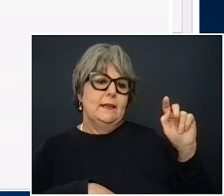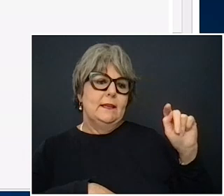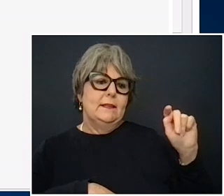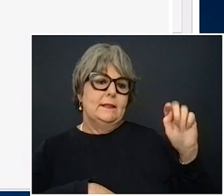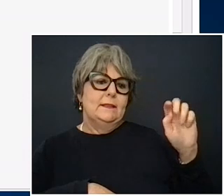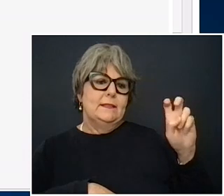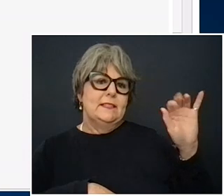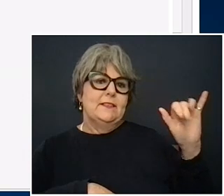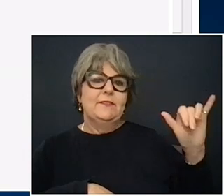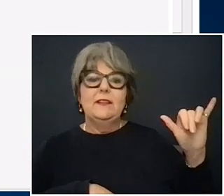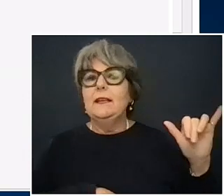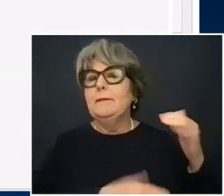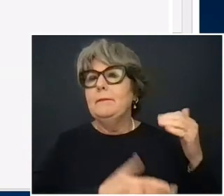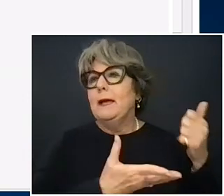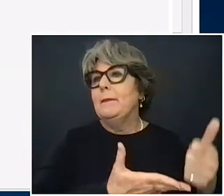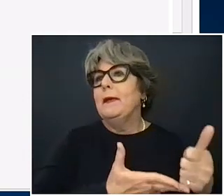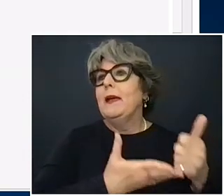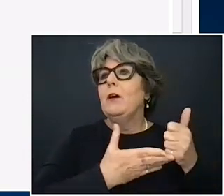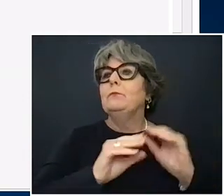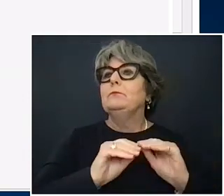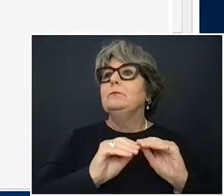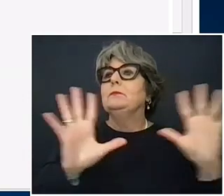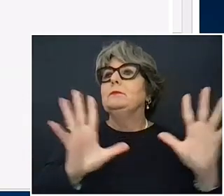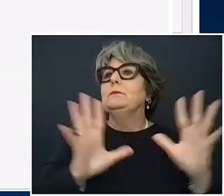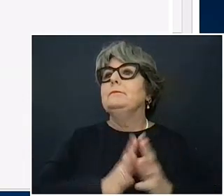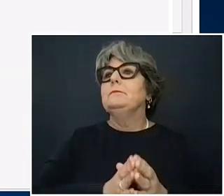helpful to accreditors of different sizes.